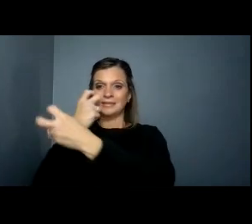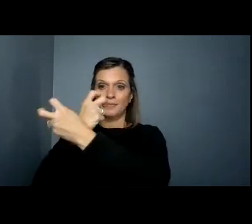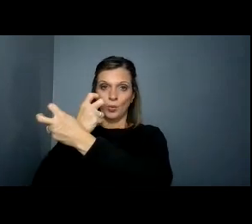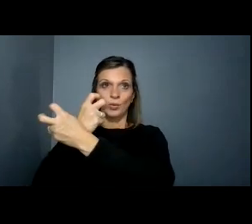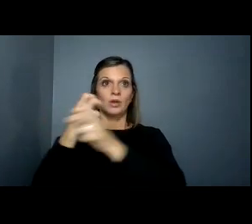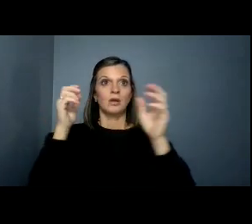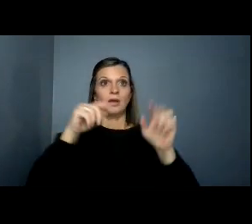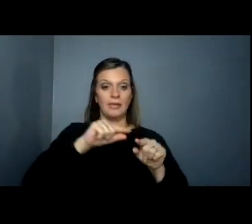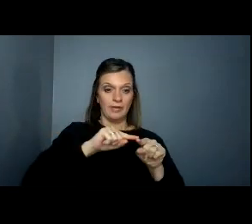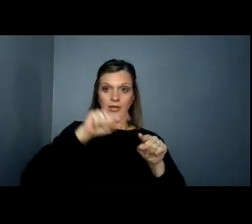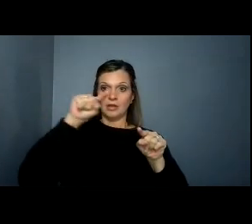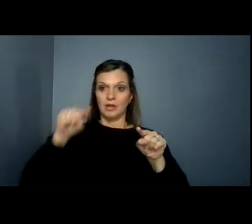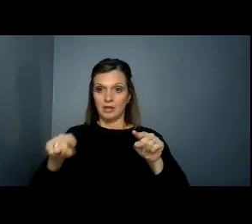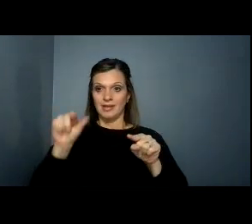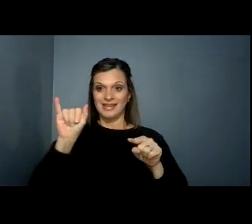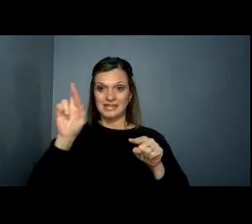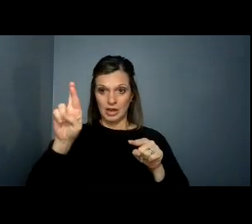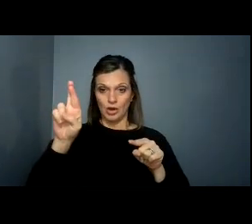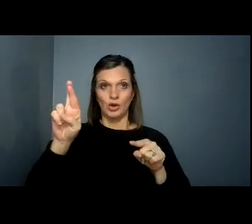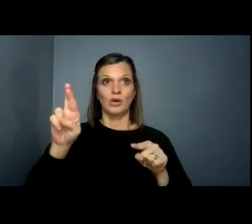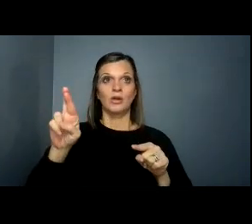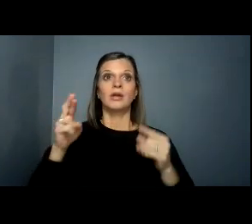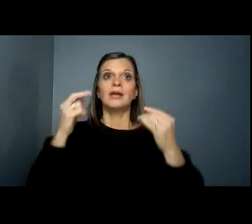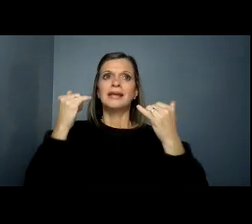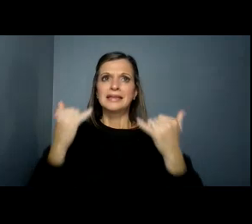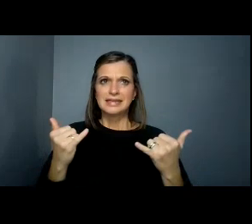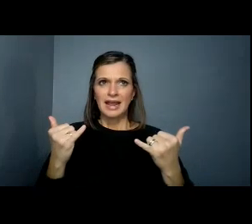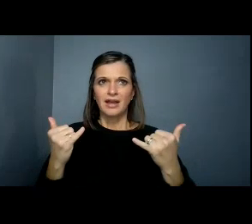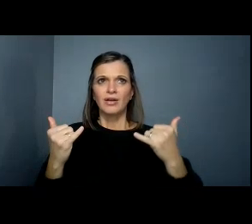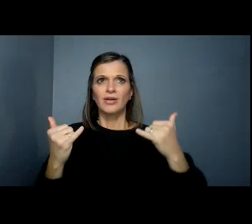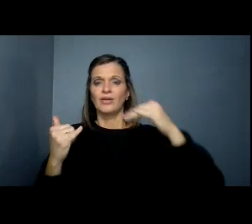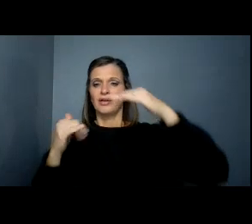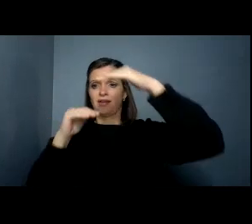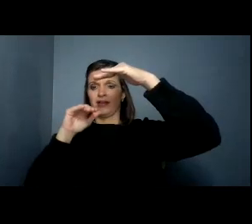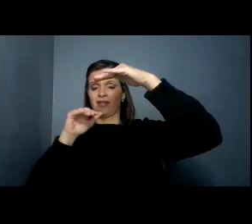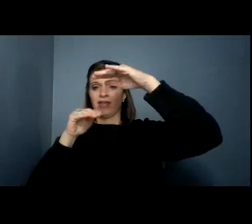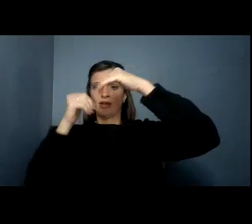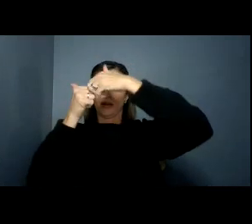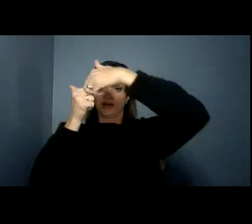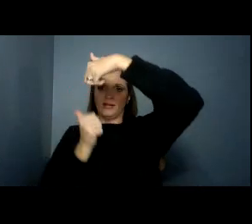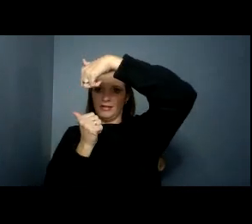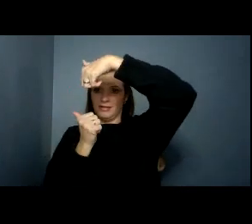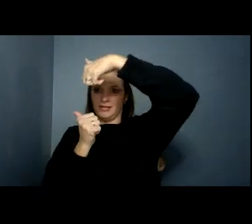Now the brackets and the circles and XS aren't on top of each other.